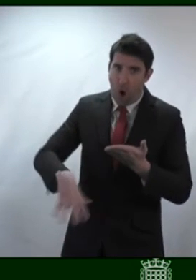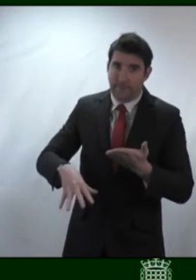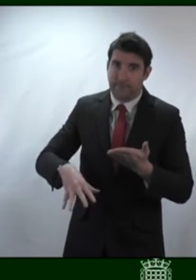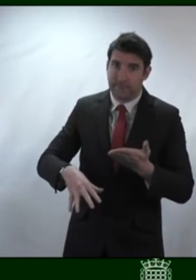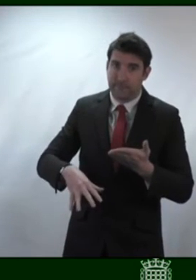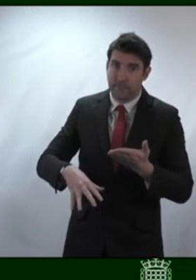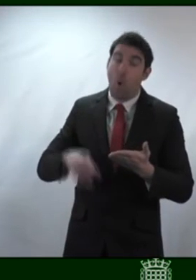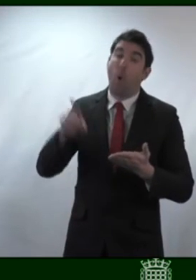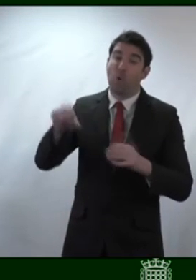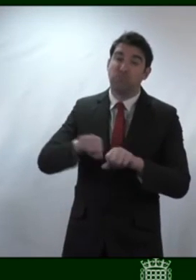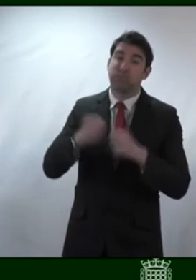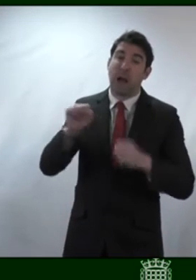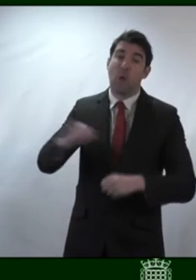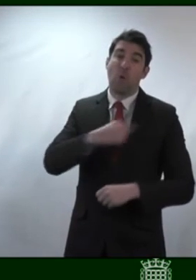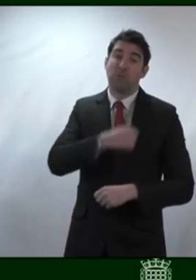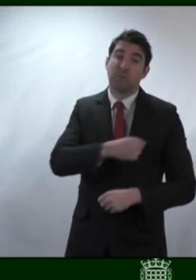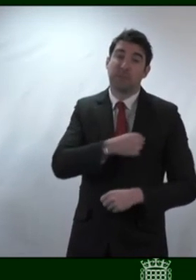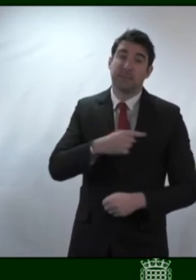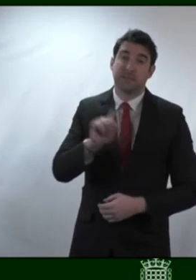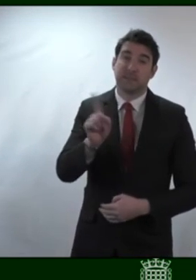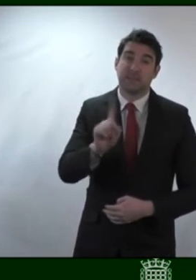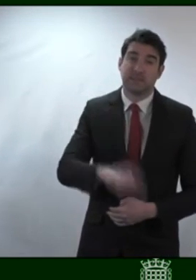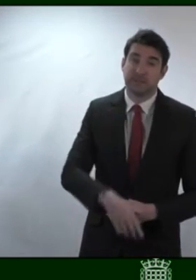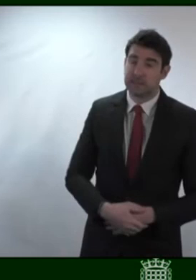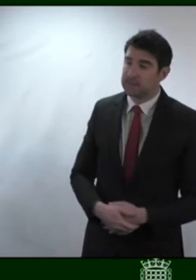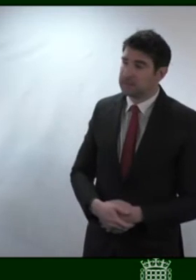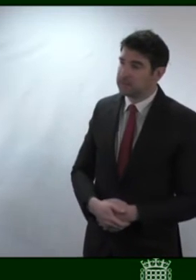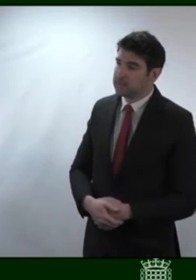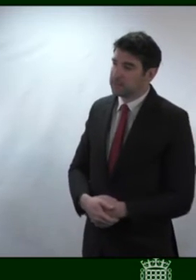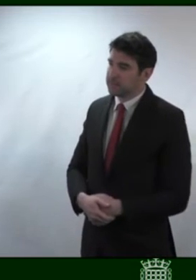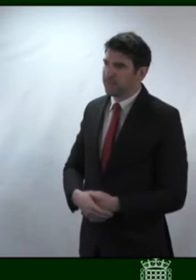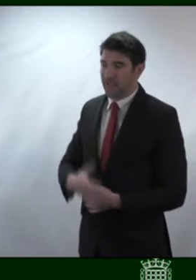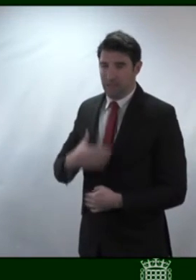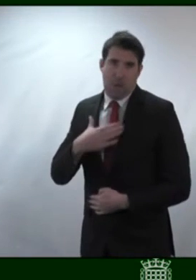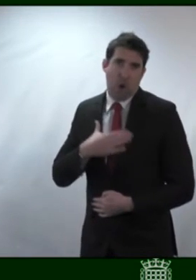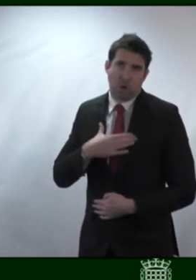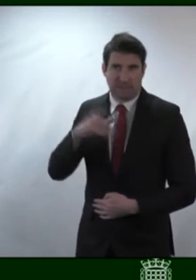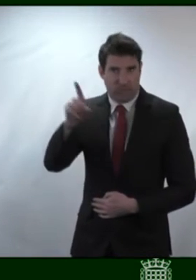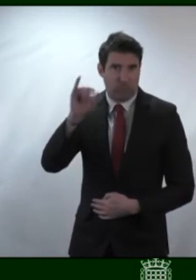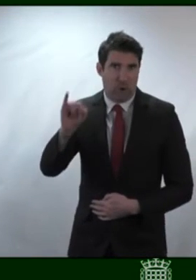I am afraid that the hon. Gentleman is quite wrong. What the NIC is saying is that there